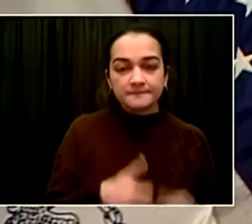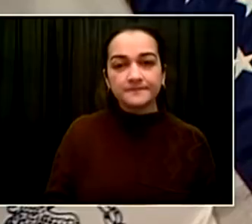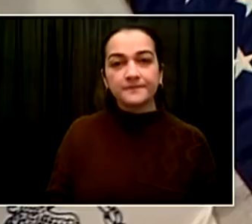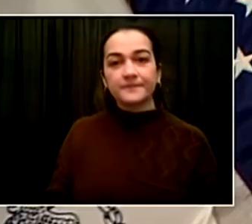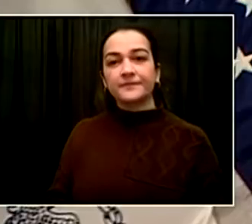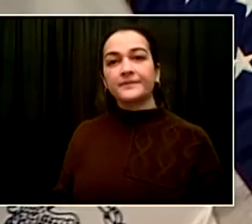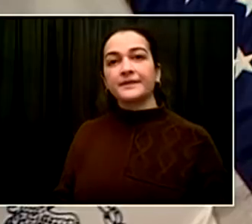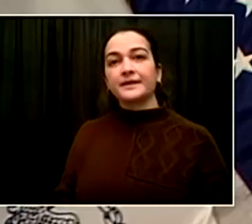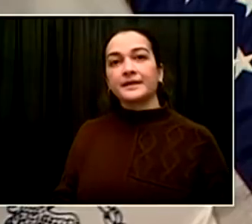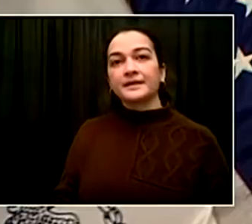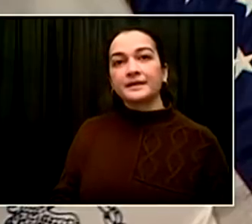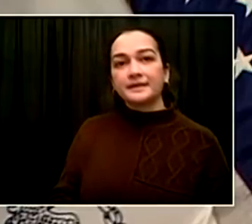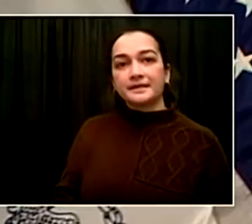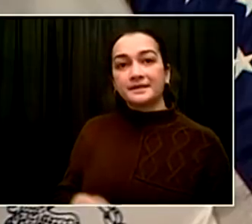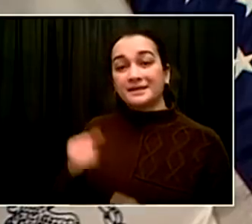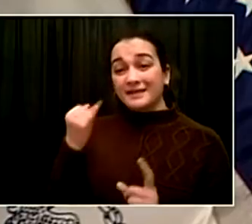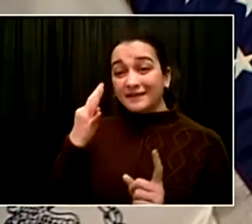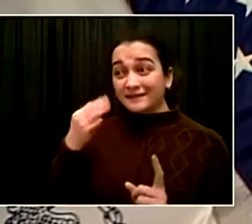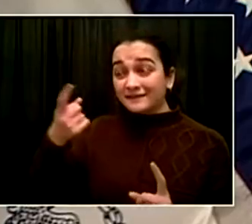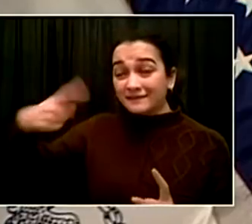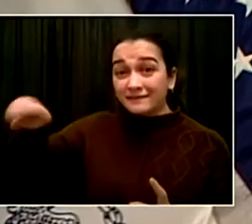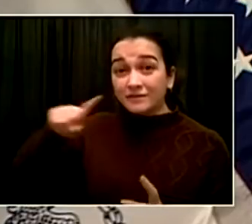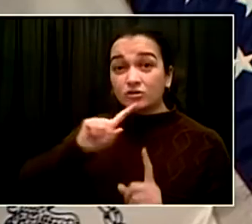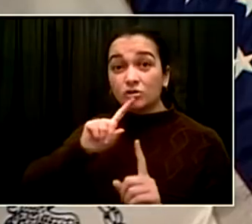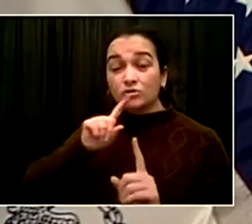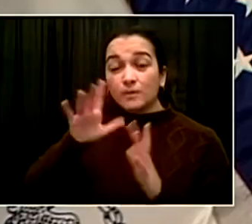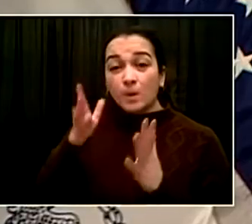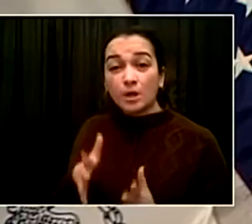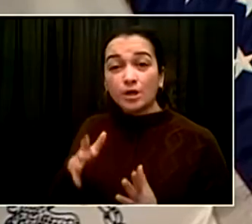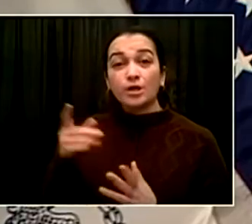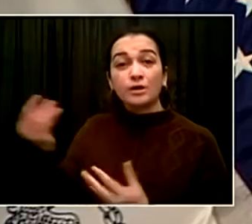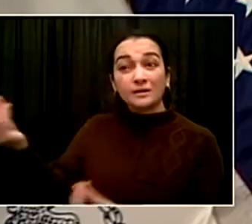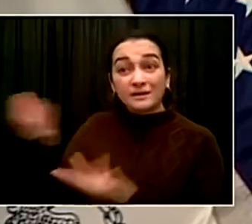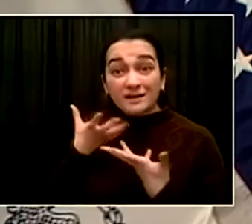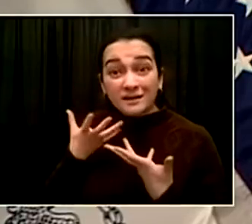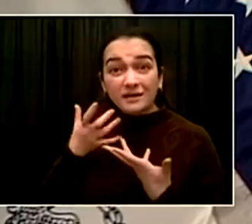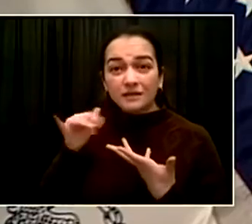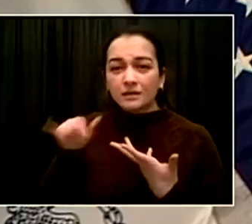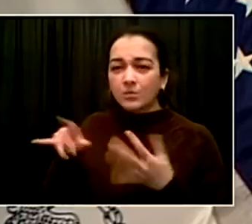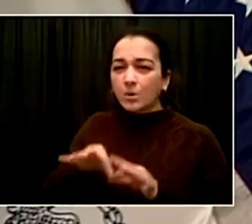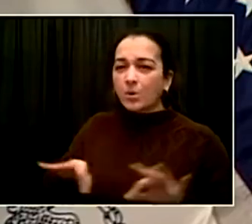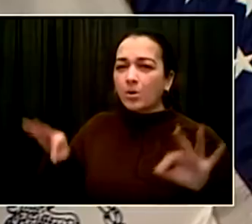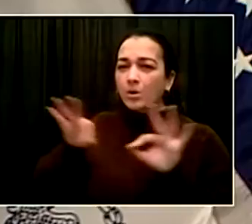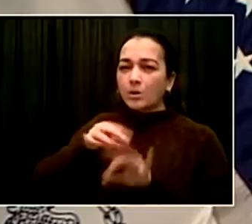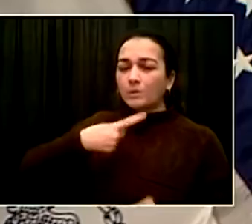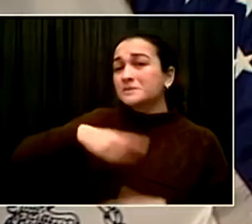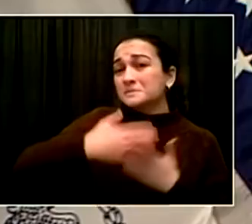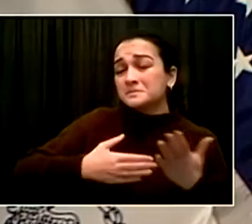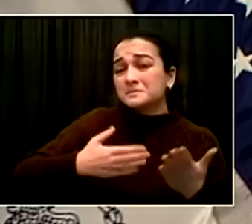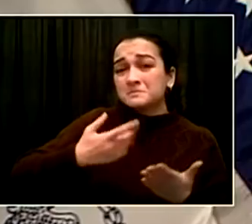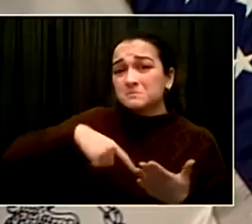CHALLENGE. AND ANY TIME SOMEONE SAYS, LOOK, THERE'S A GAP IN SOMETHING WE'RE DOING AND I SAY THANK YOU FOR RAISING IT SO I